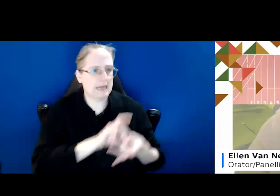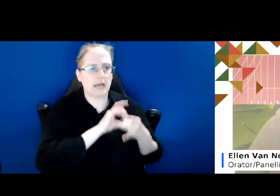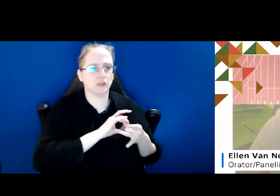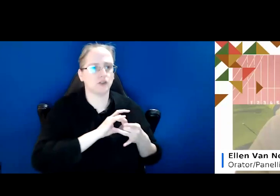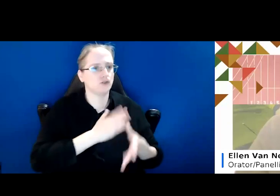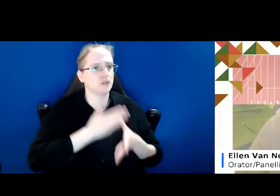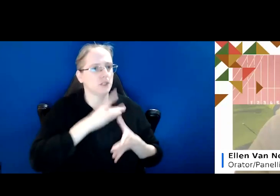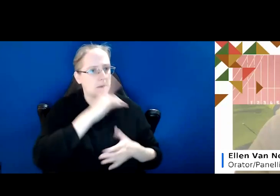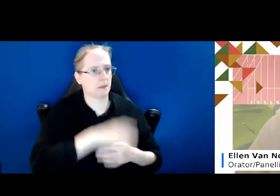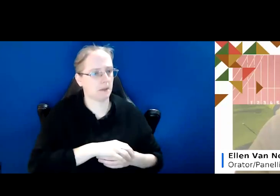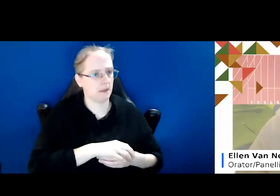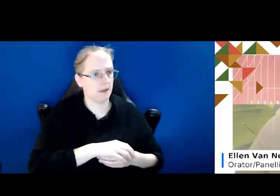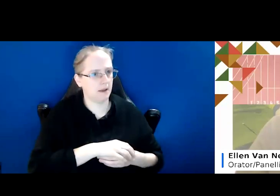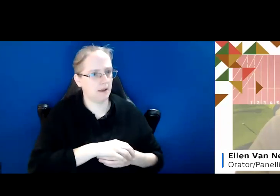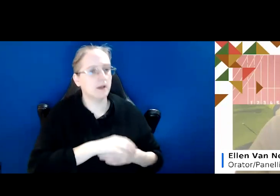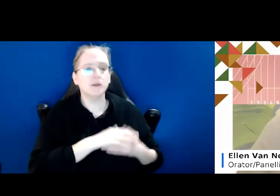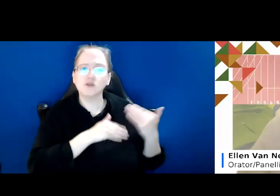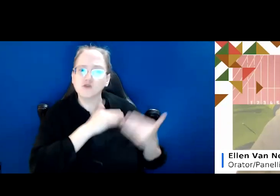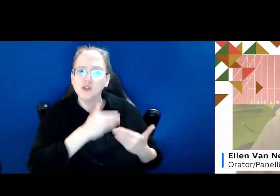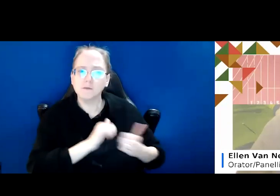Part of learning about and provided experiences